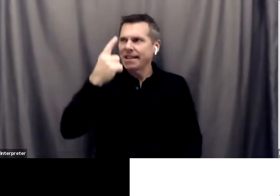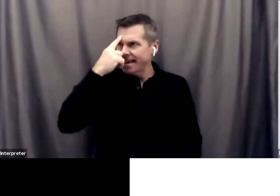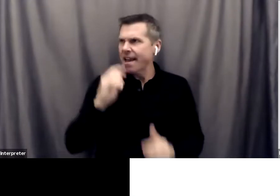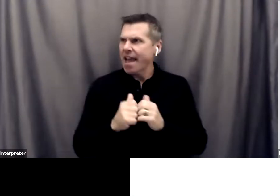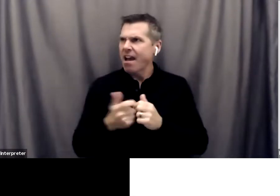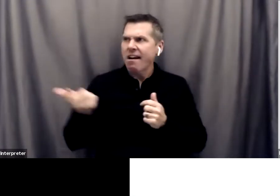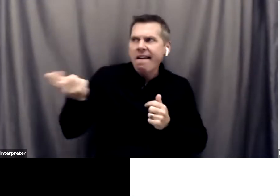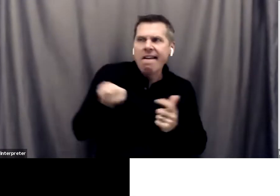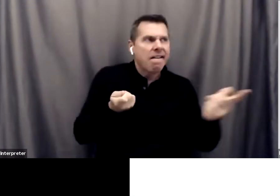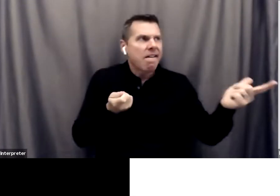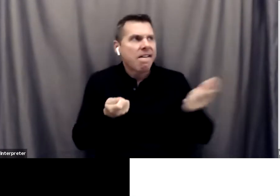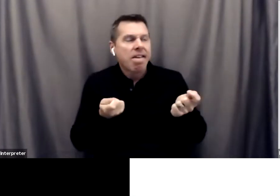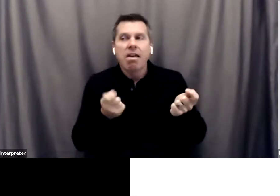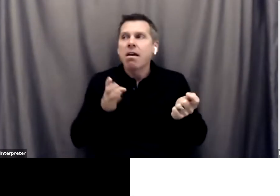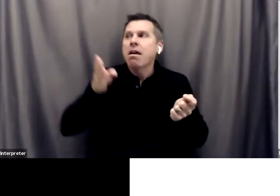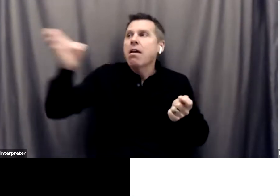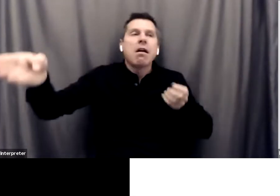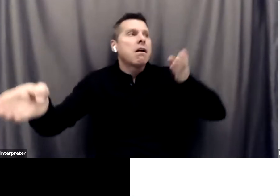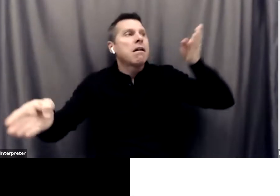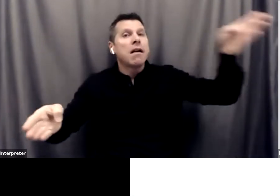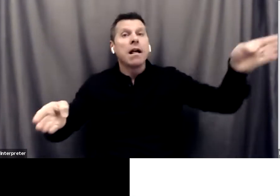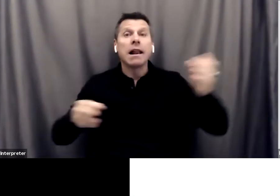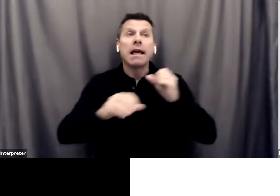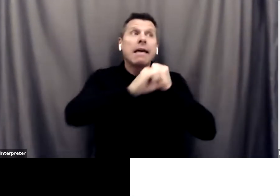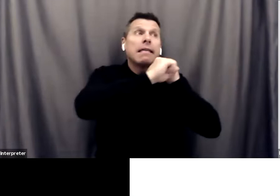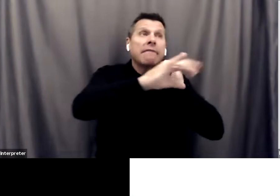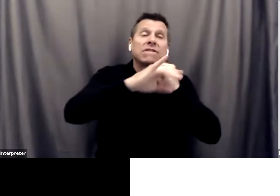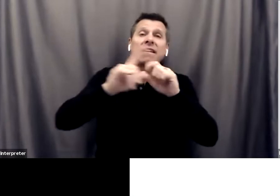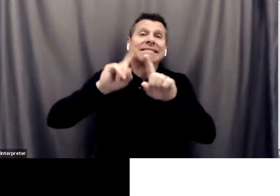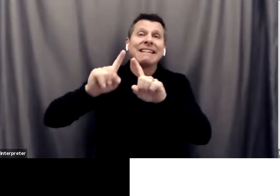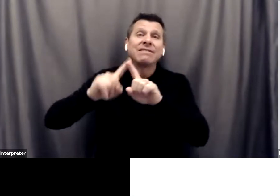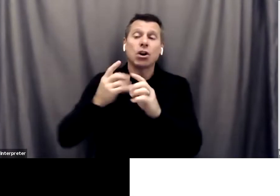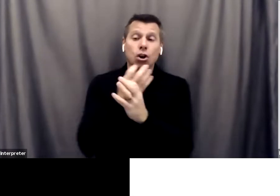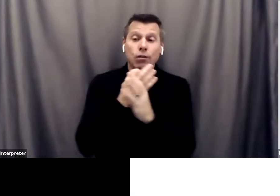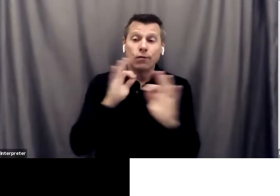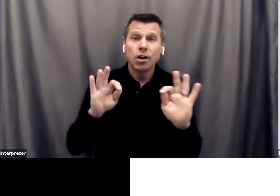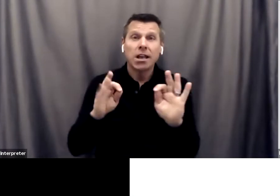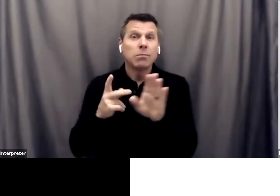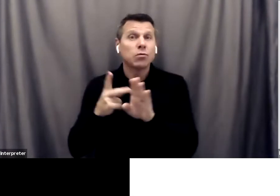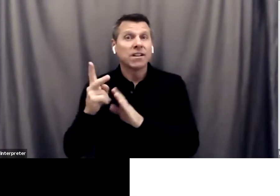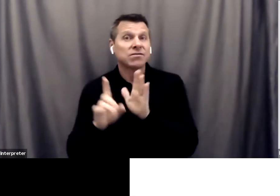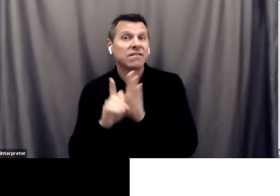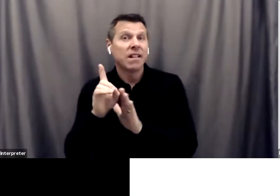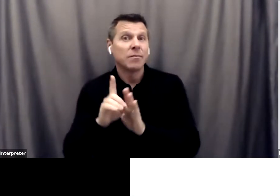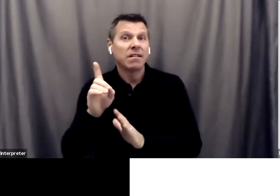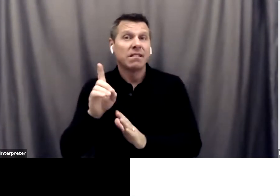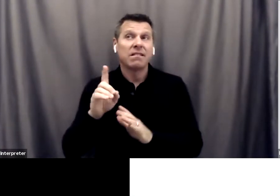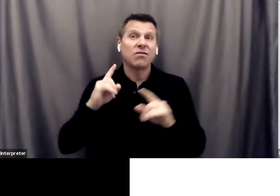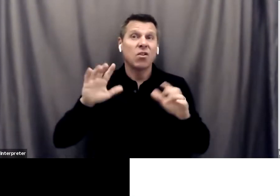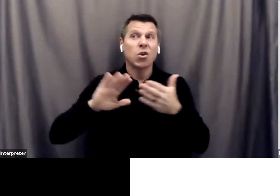doing, in terms of advertising and whatnot. Yeah, offering free professional development for the community makes a lot of sense. Thank you.